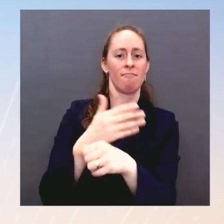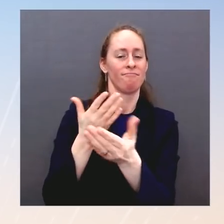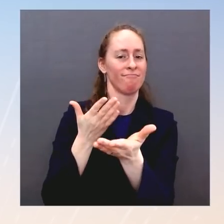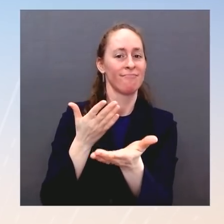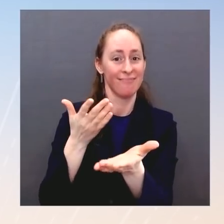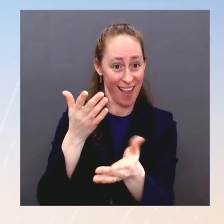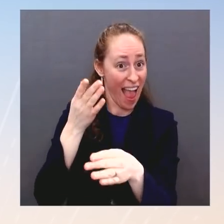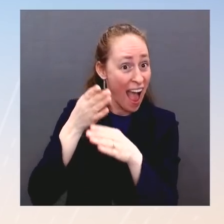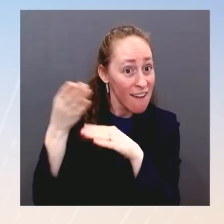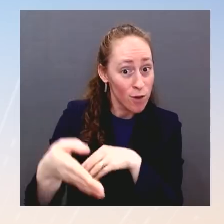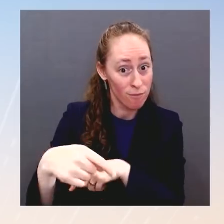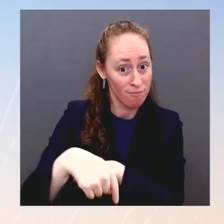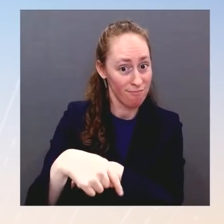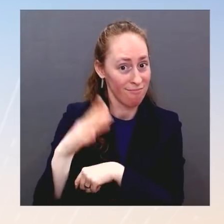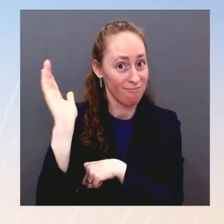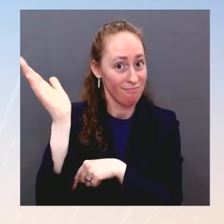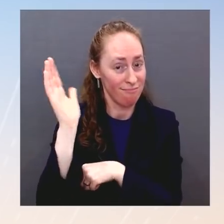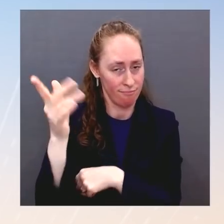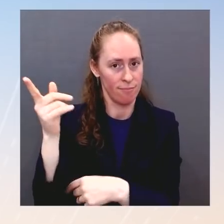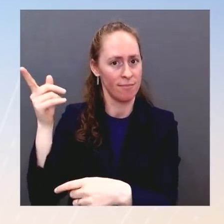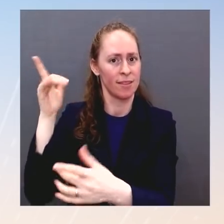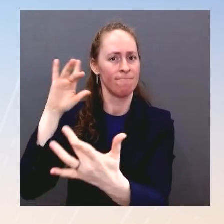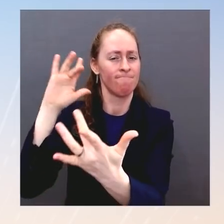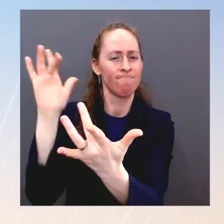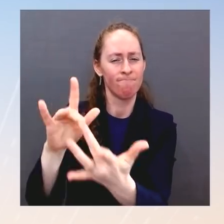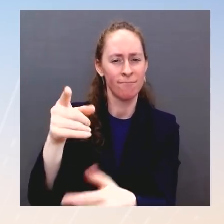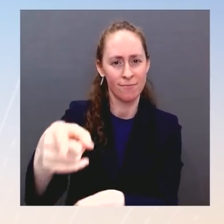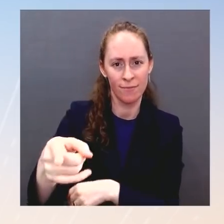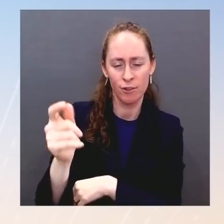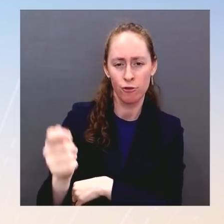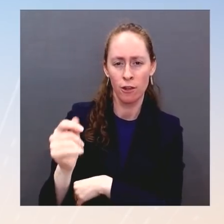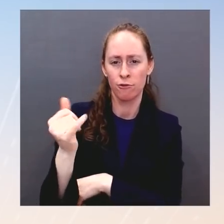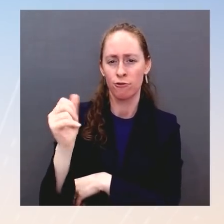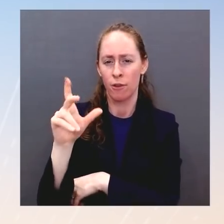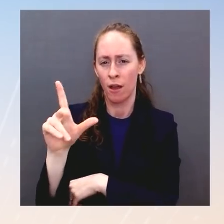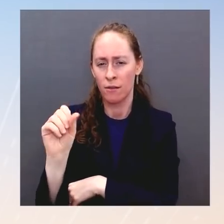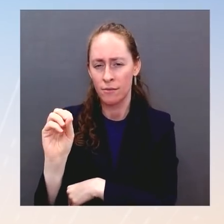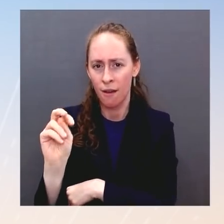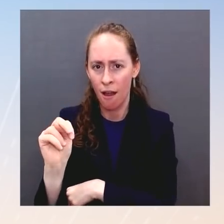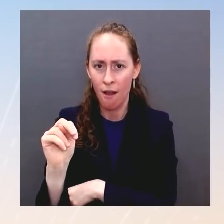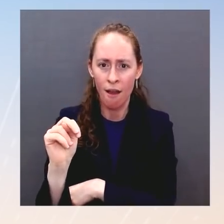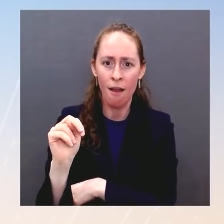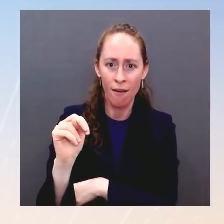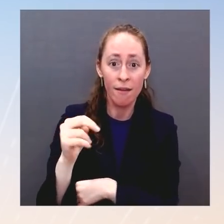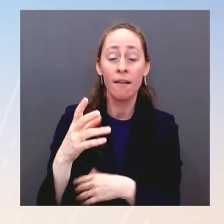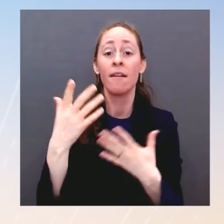Senator McConnell, Speaker Pelosi, and Whip Clyburn -- all separately -- this morning to inform them of his decision.